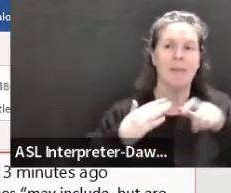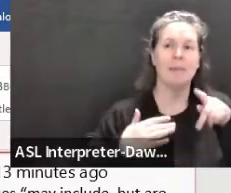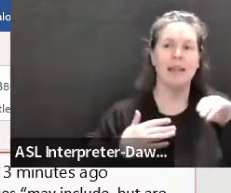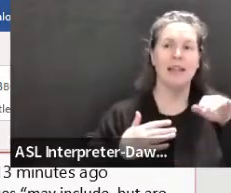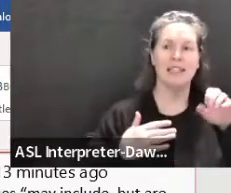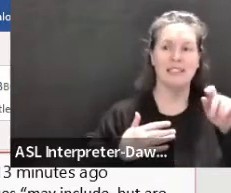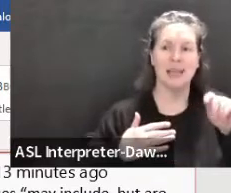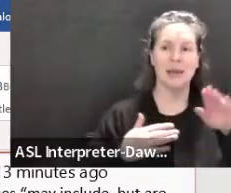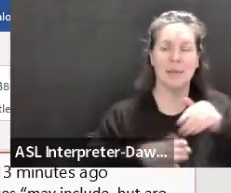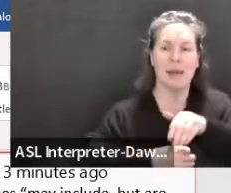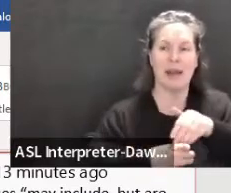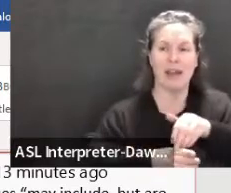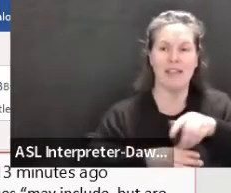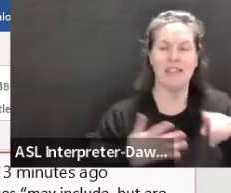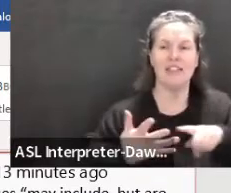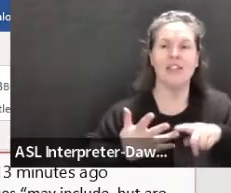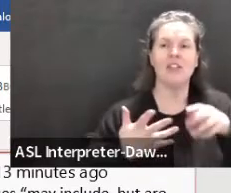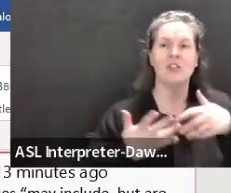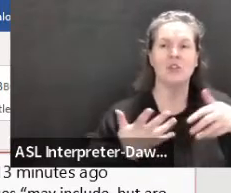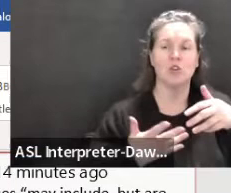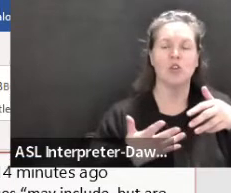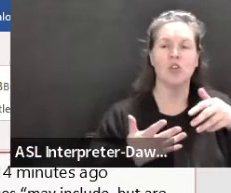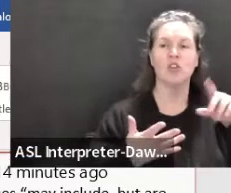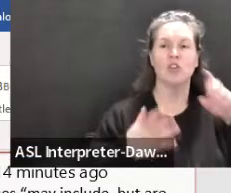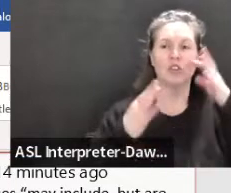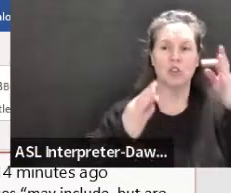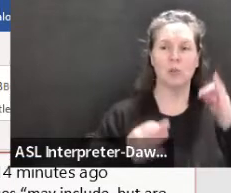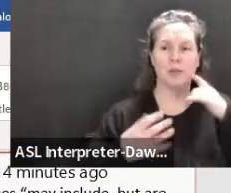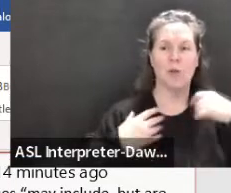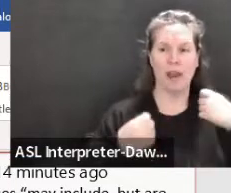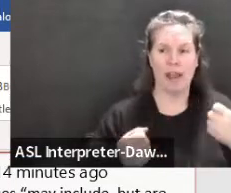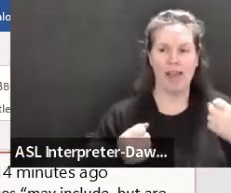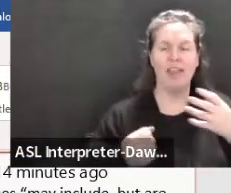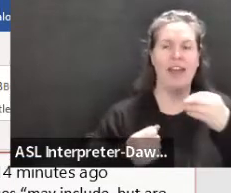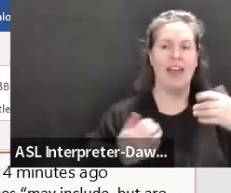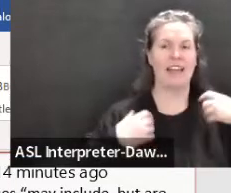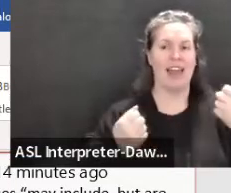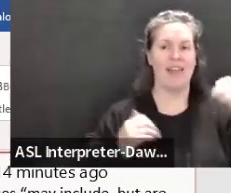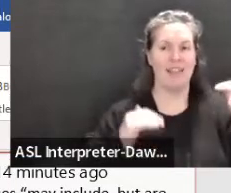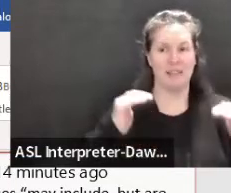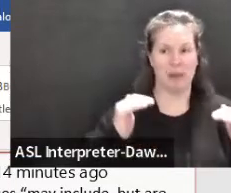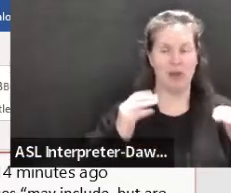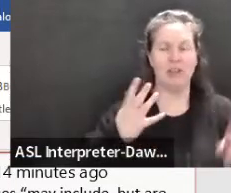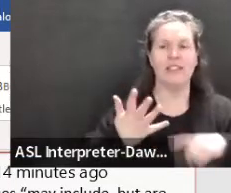social determinants of health and health disparities and gender and sexual diversity,